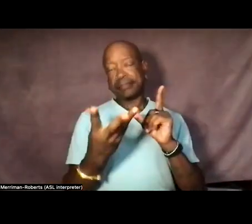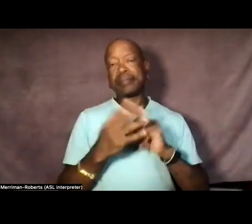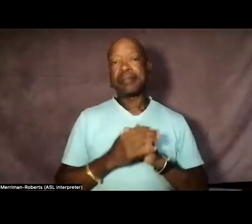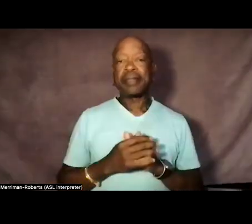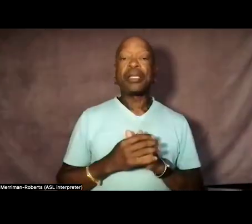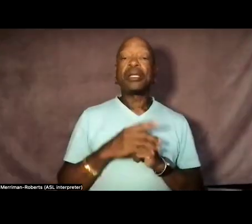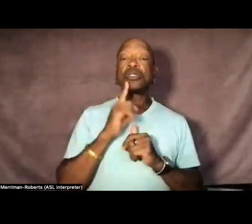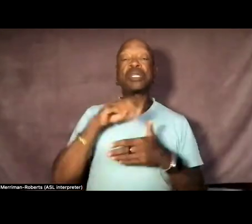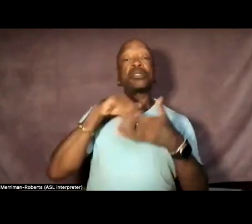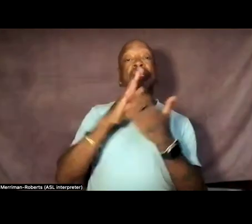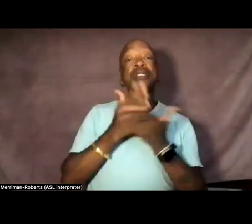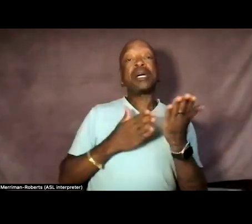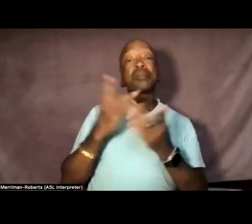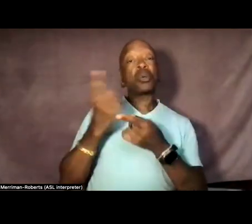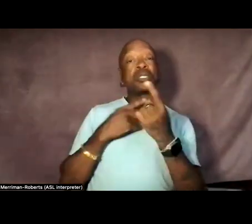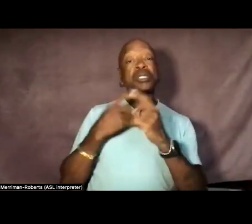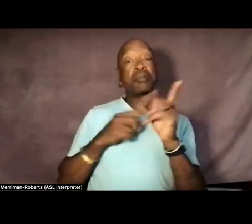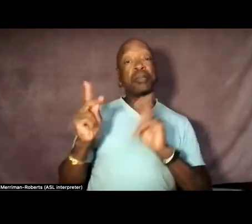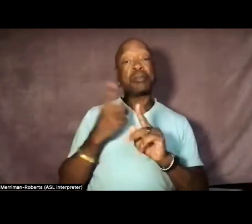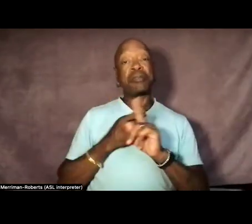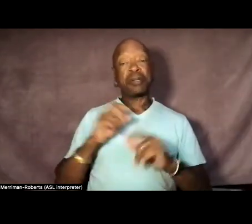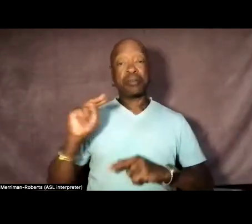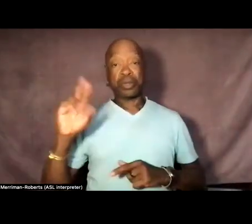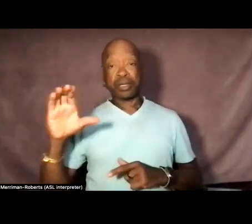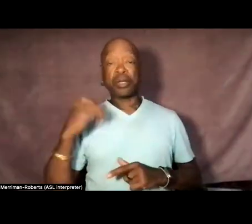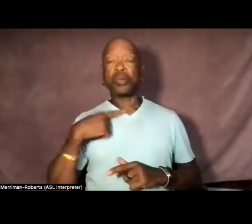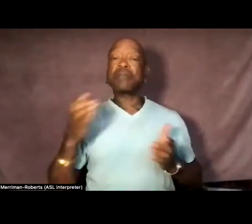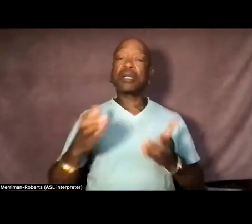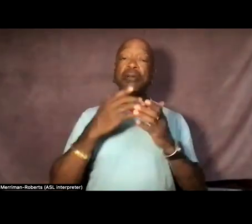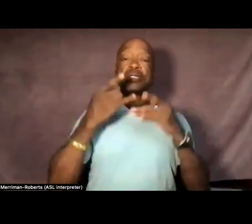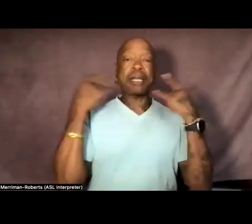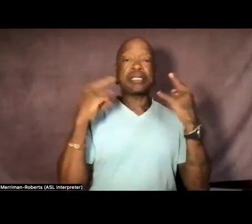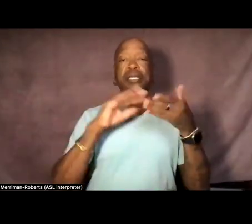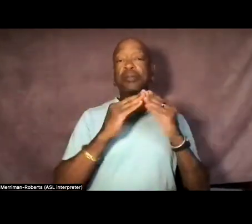North Carolina we have encouraged our masking community to do as much as possible in groups